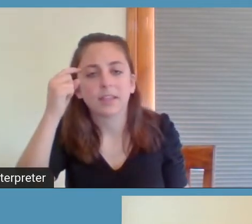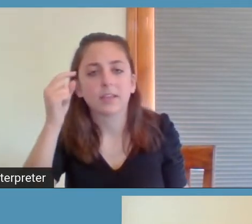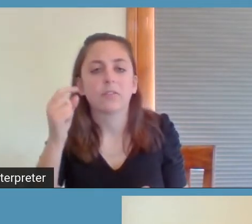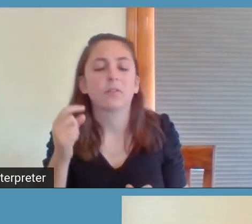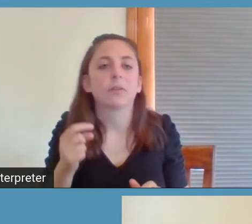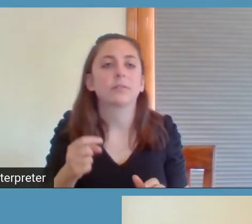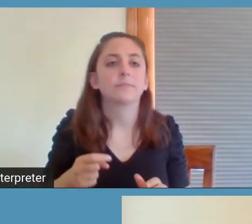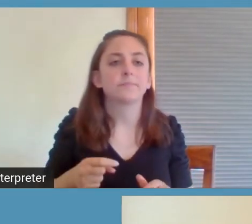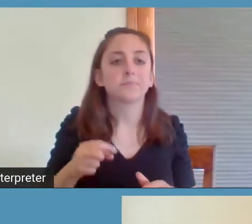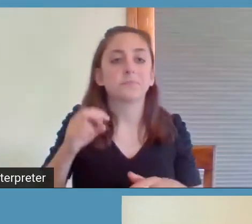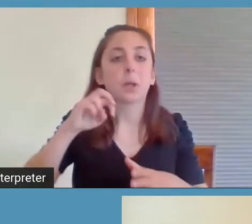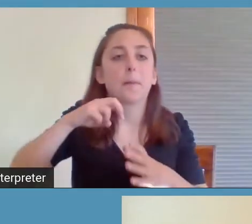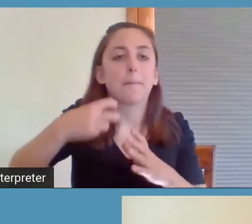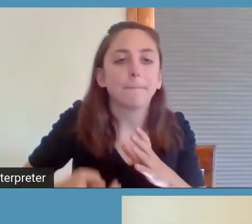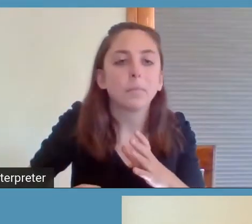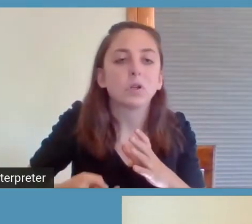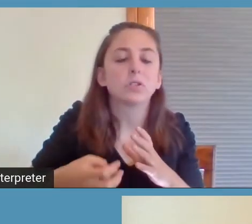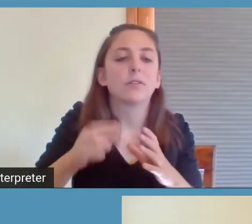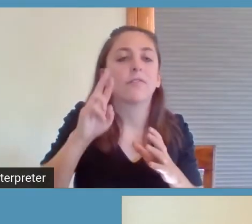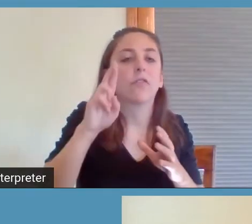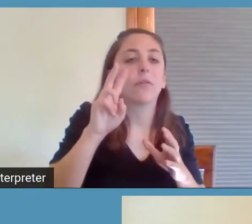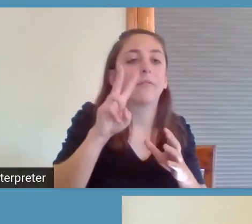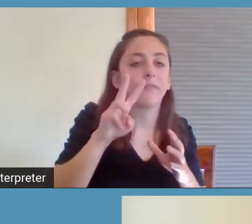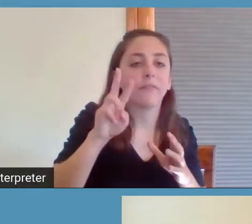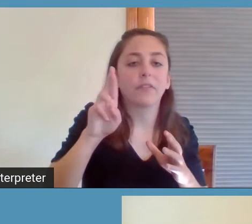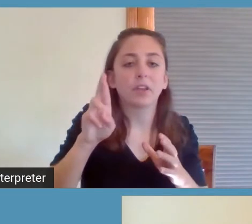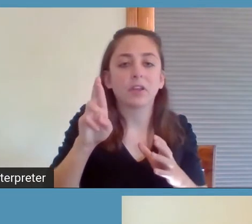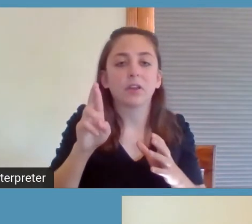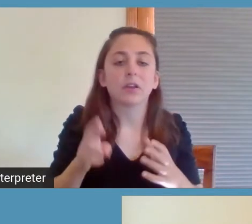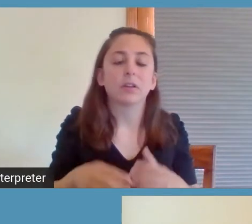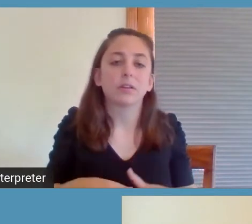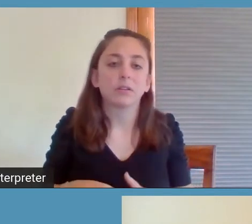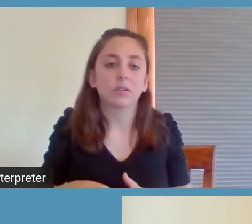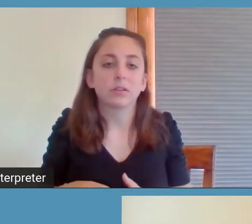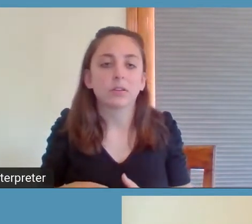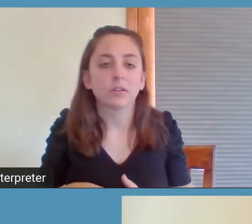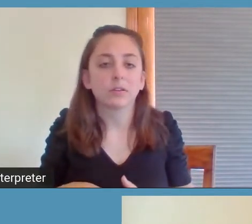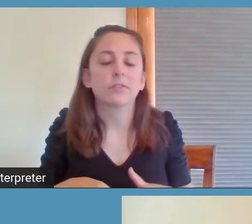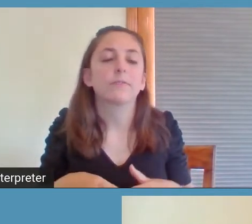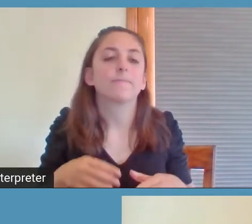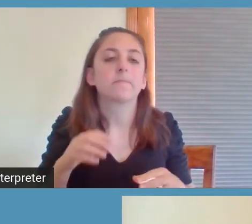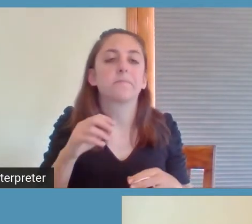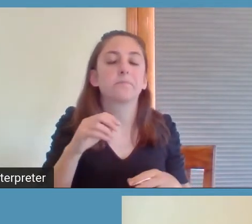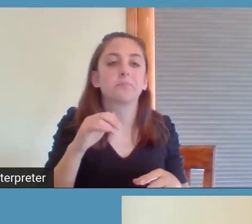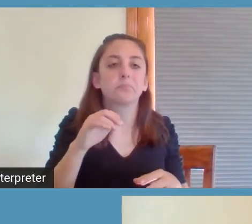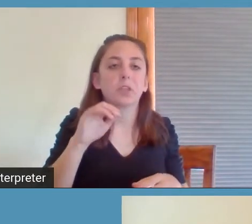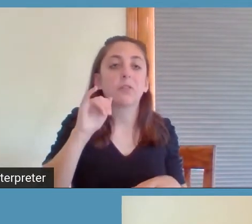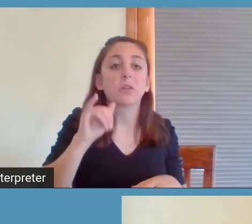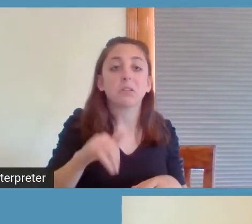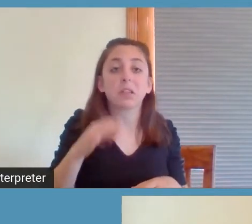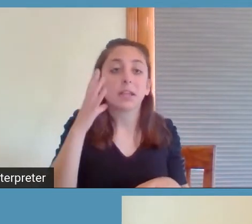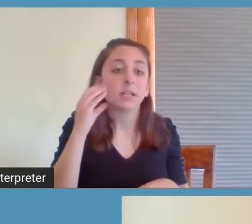you'd be able to perhaps build it in for um for that experience um in terms of sound or text